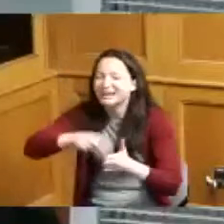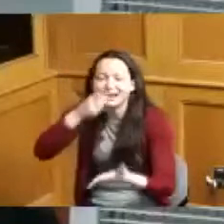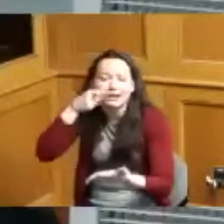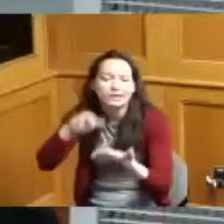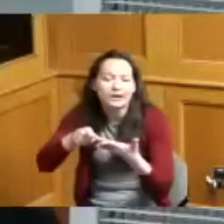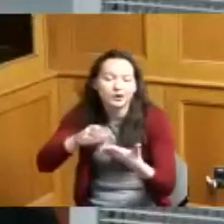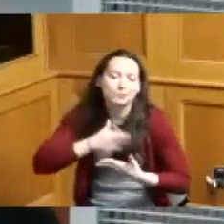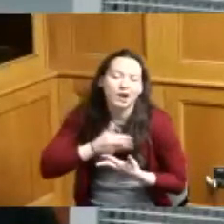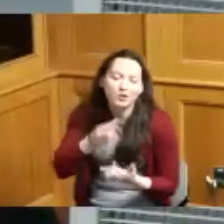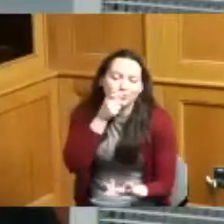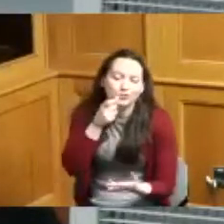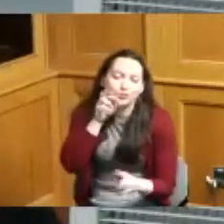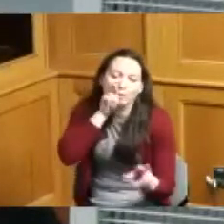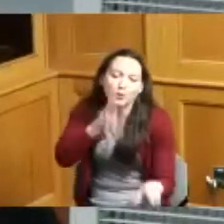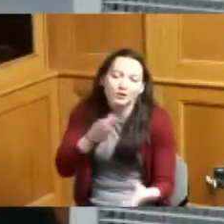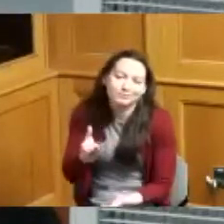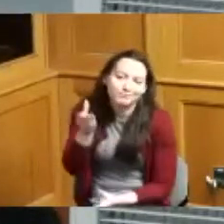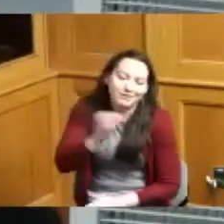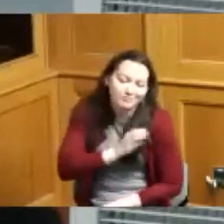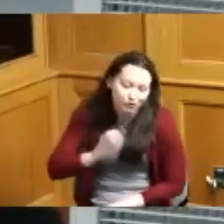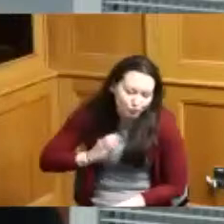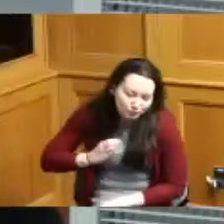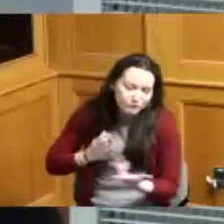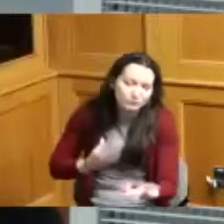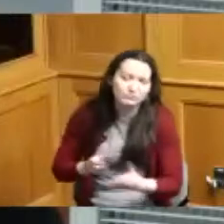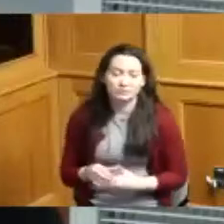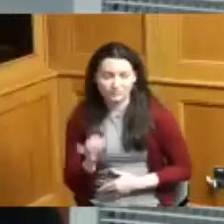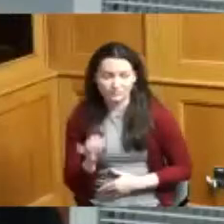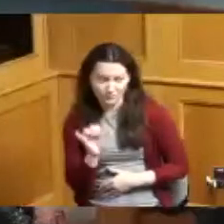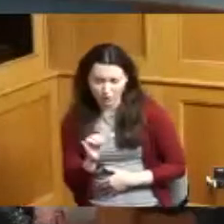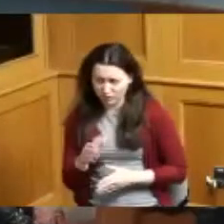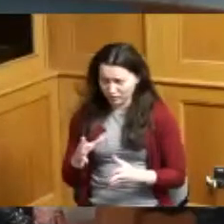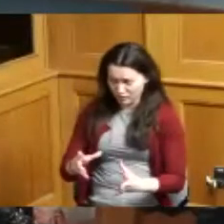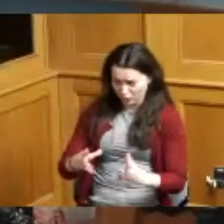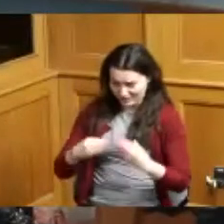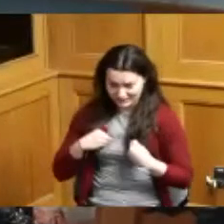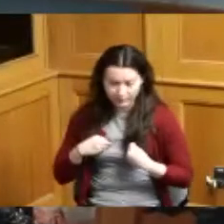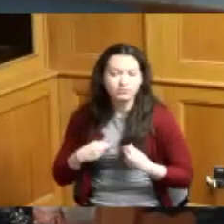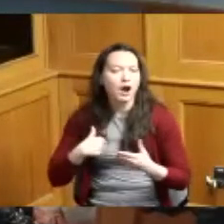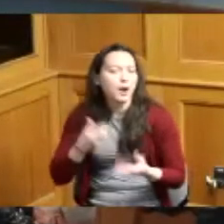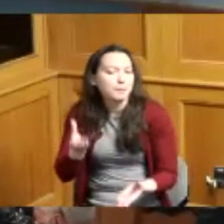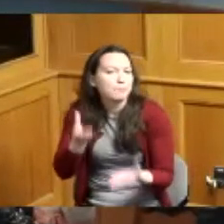my report to the Commissioners okay so we'll receive I make a motion to receive for the record